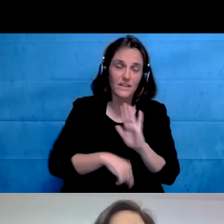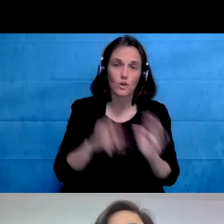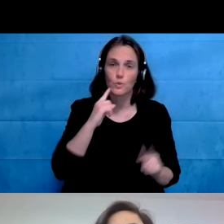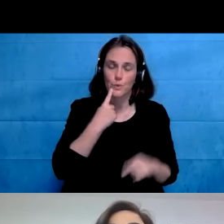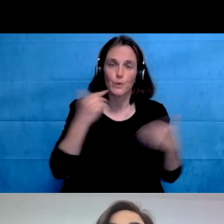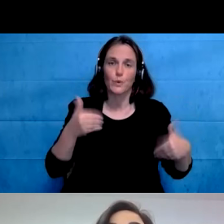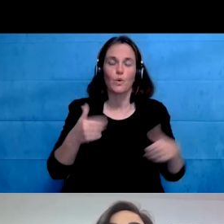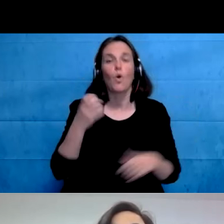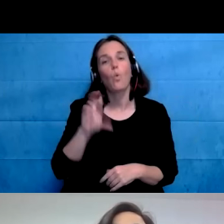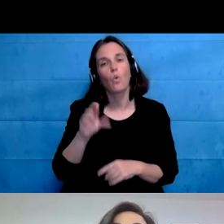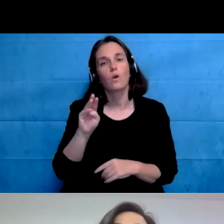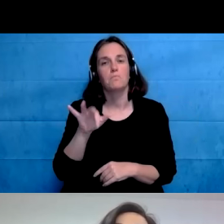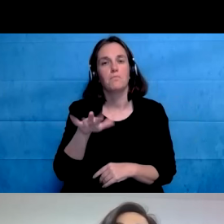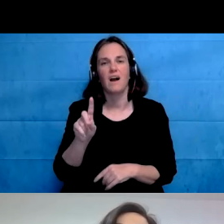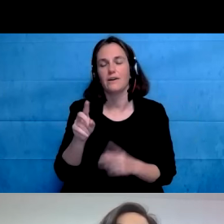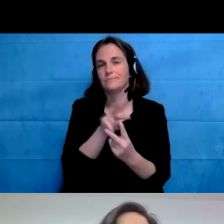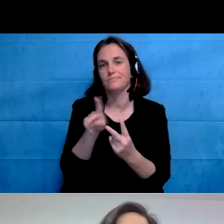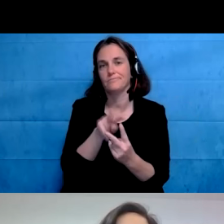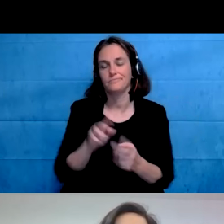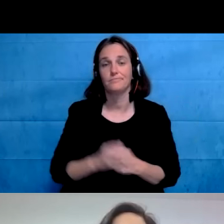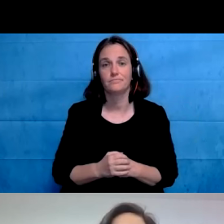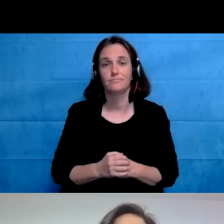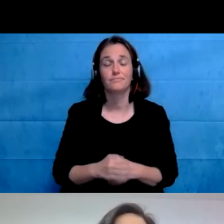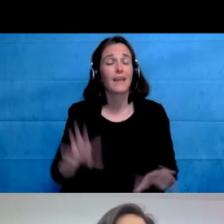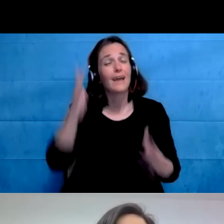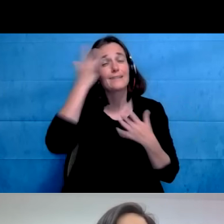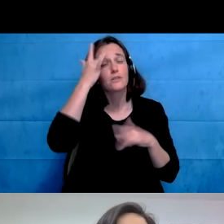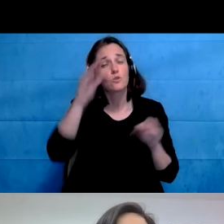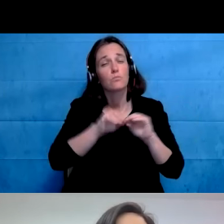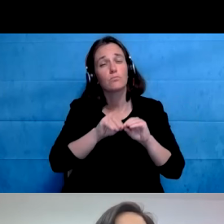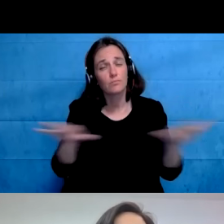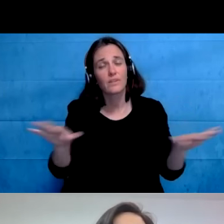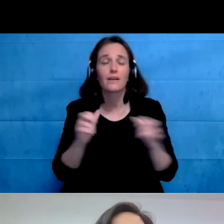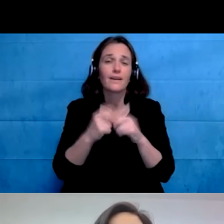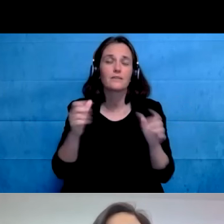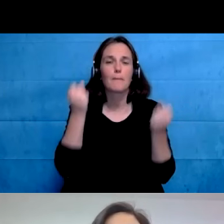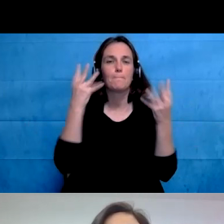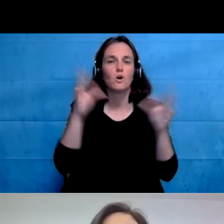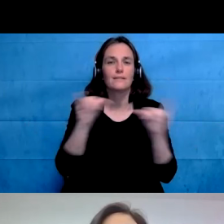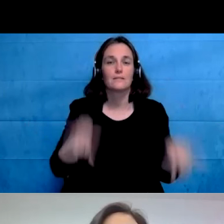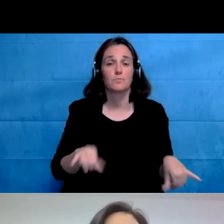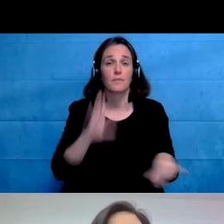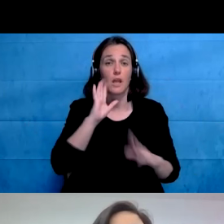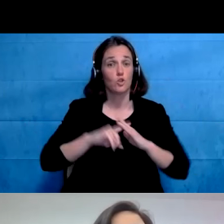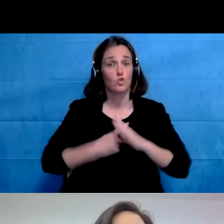So this syndrome overall is a multi-system disorder. It's gonna start in the respiratory system.